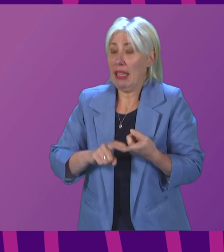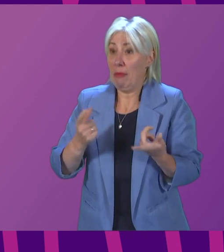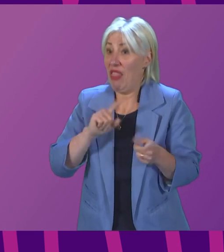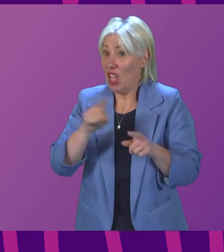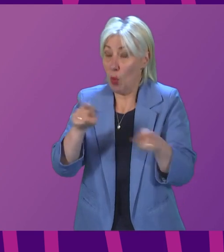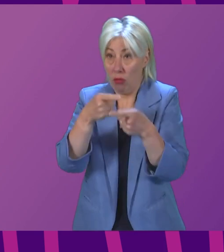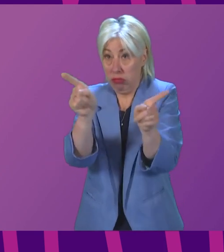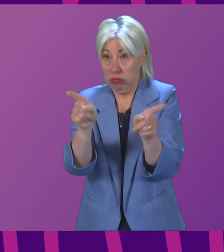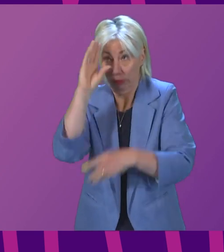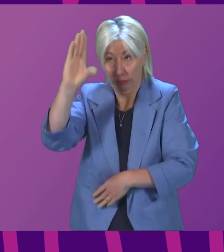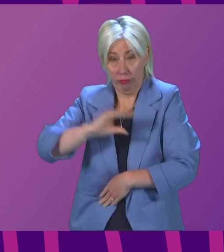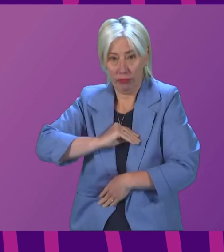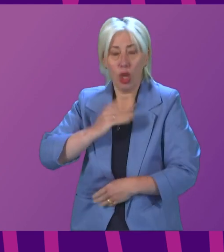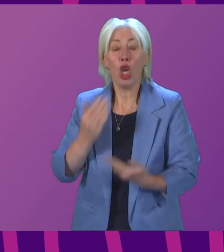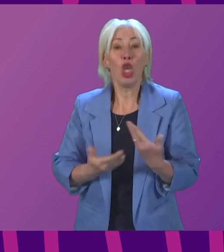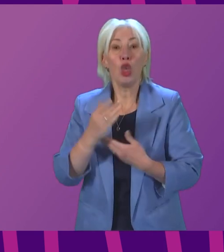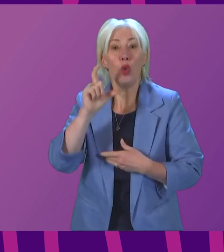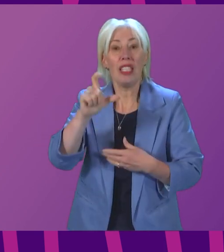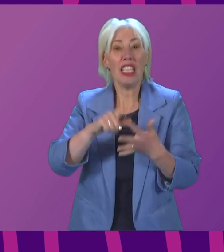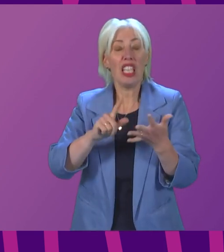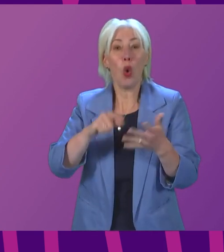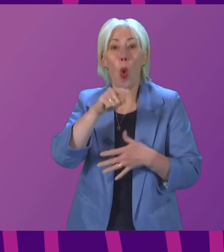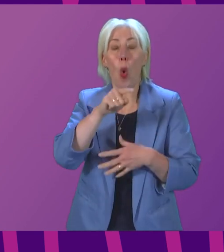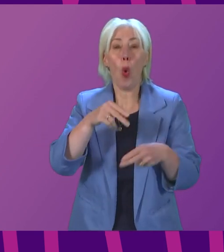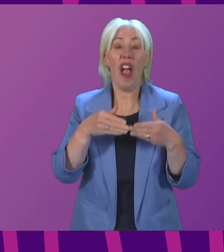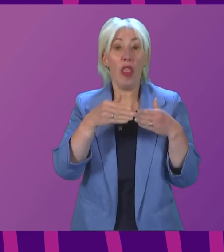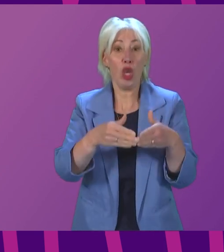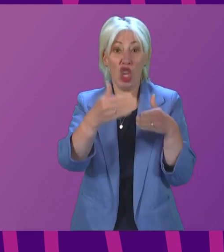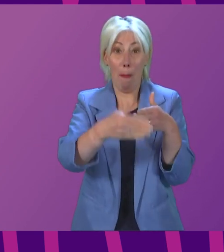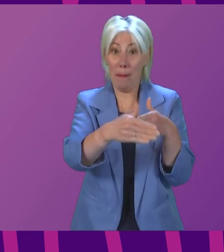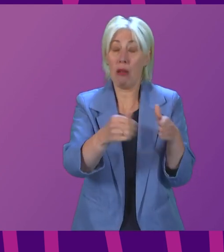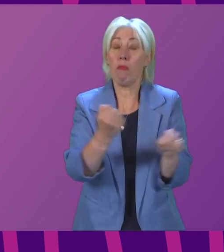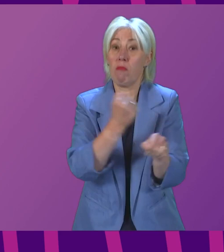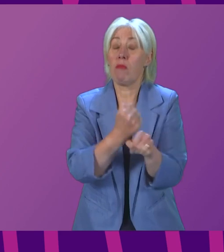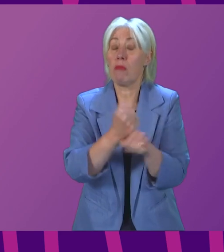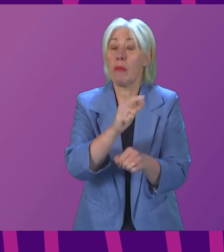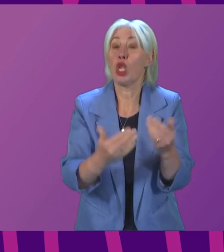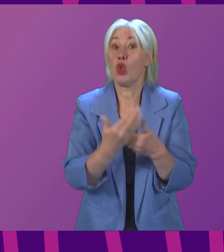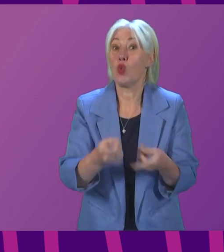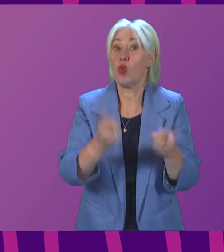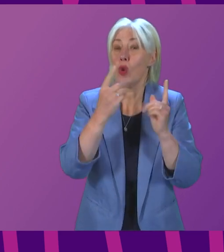A new chief executive is now in place at Ferguson’s, who has updated Parliament on the revised